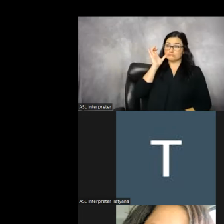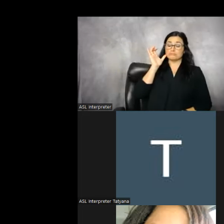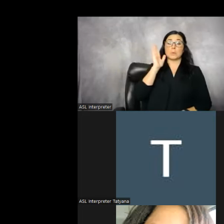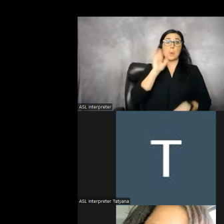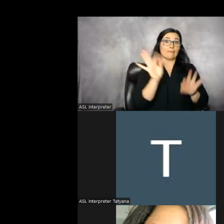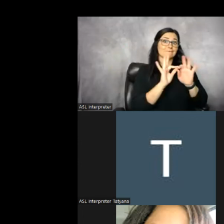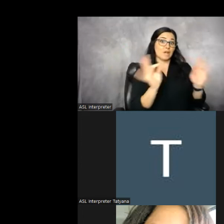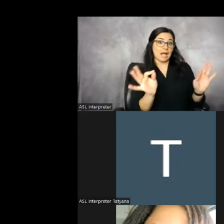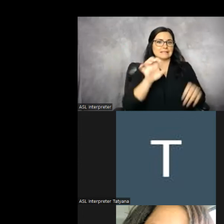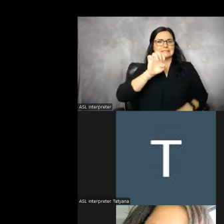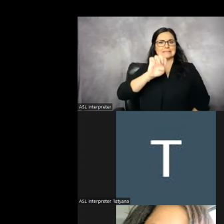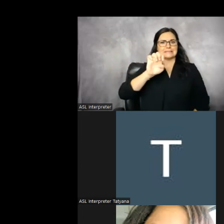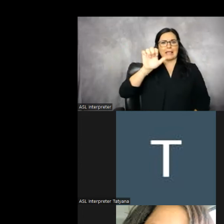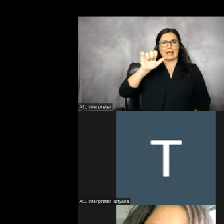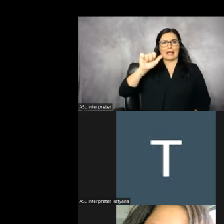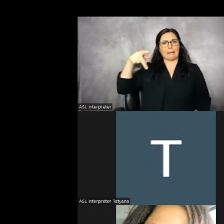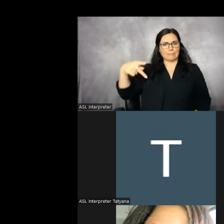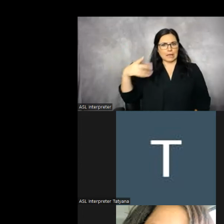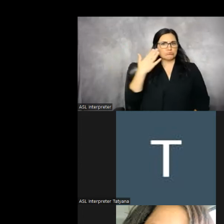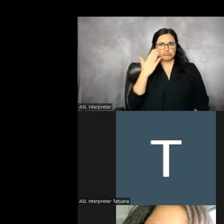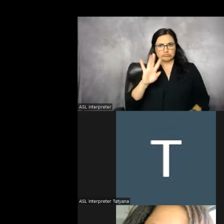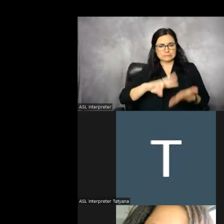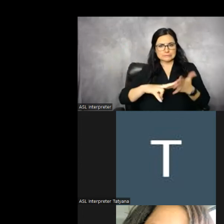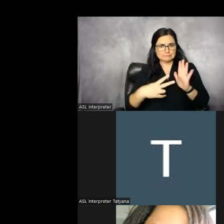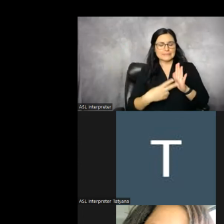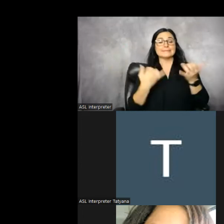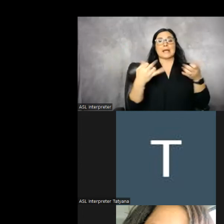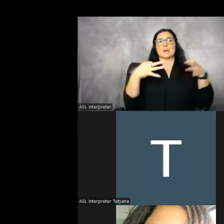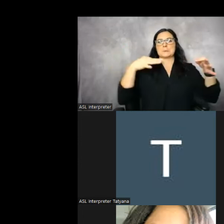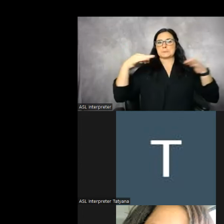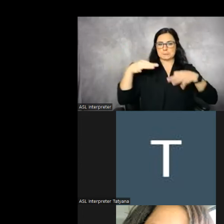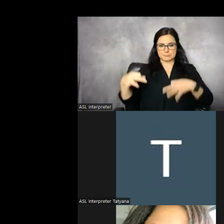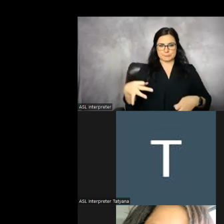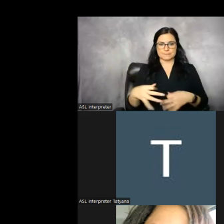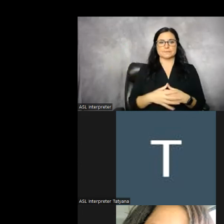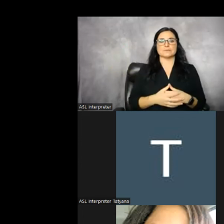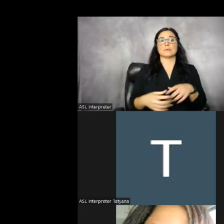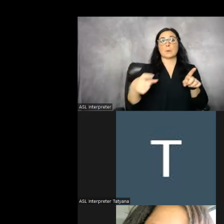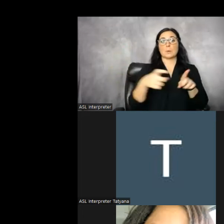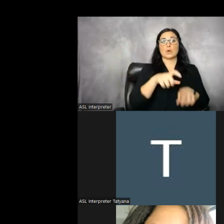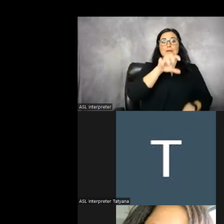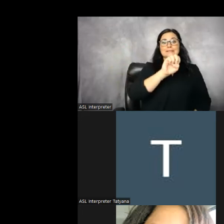but didn't know what it is or what its definition is. The word EEAAP is an acronym that stands